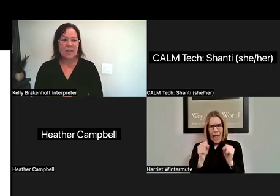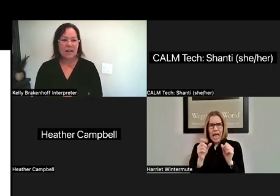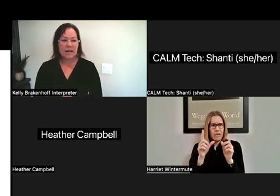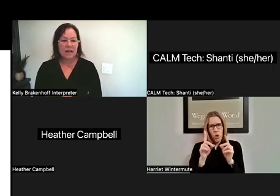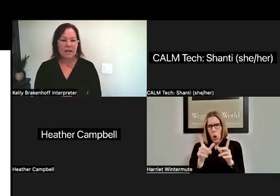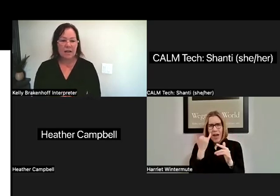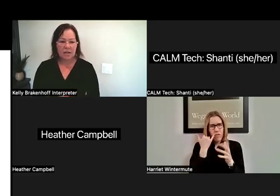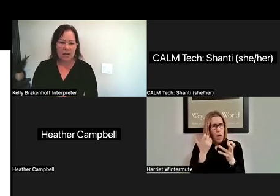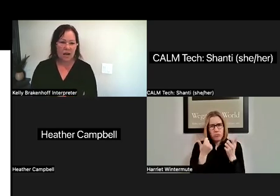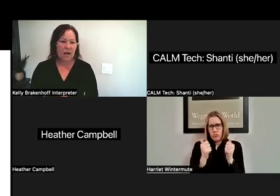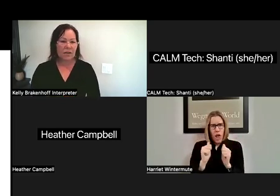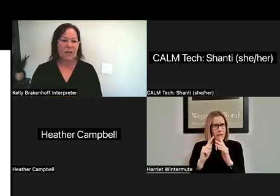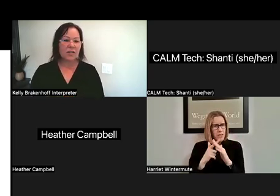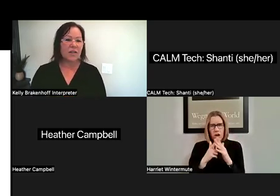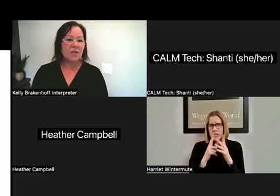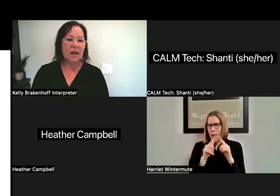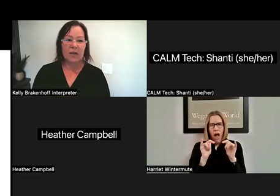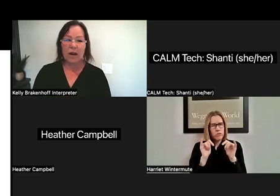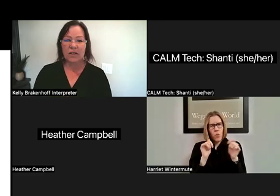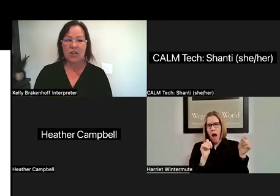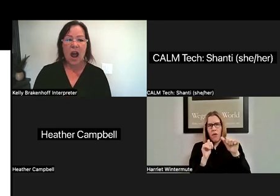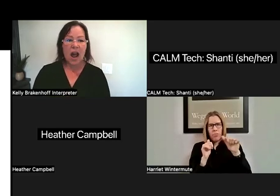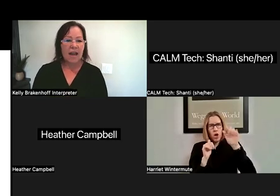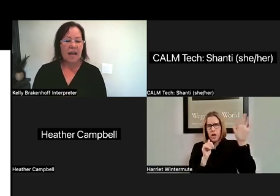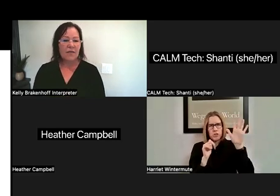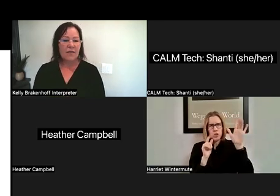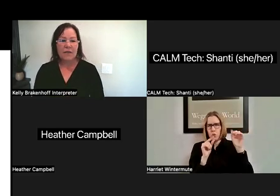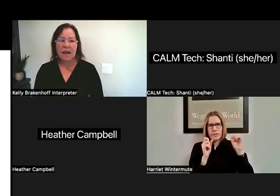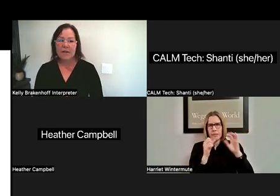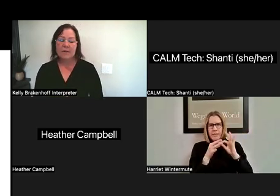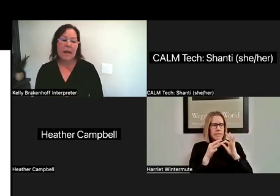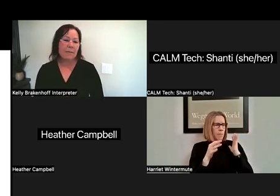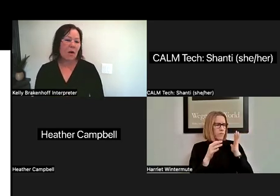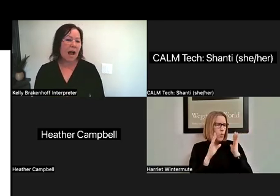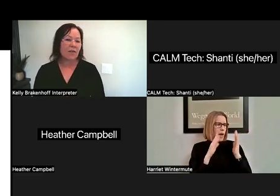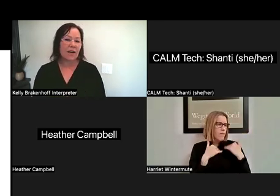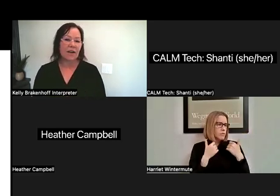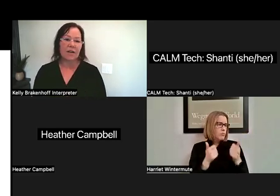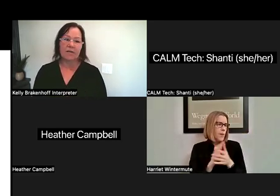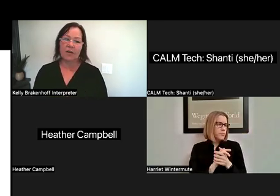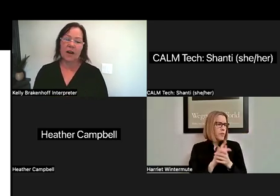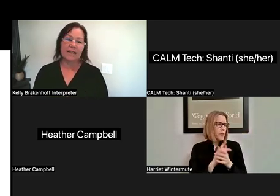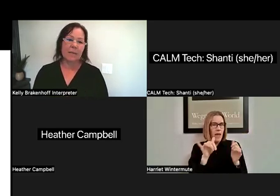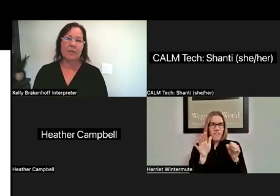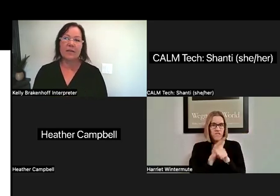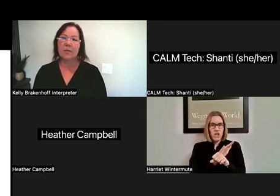can refer to. If you want to try a few of them there are many more out there for examples as